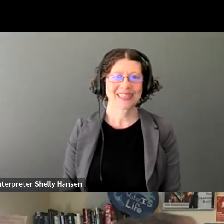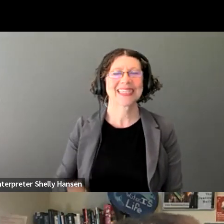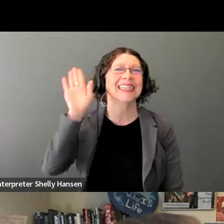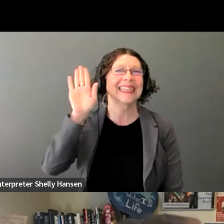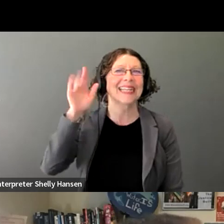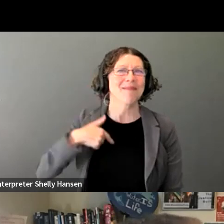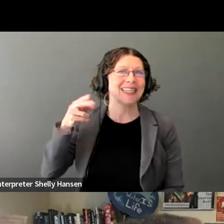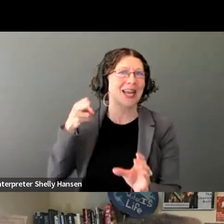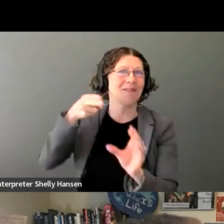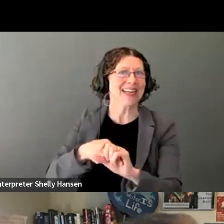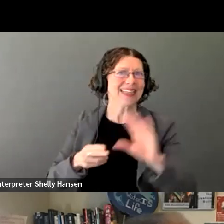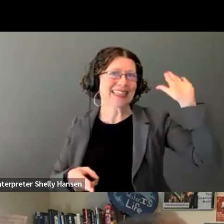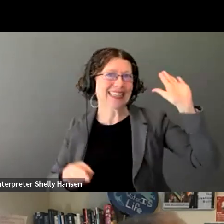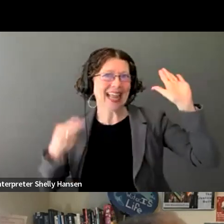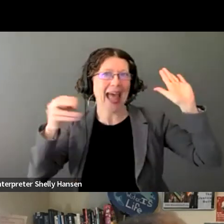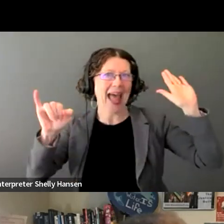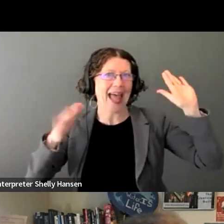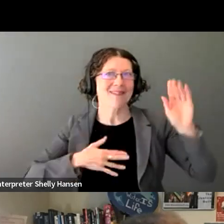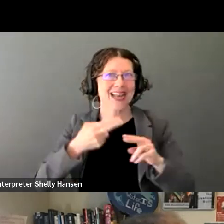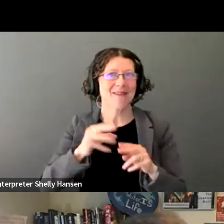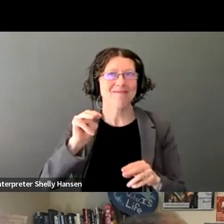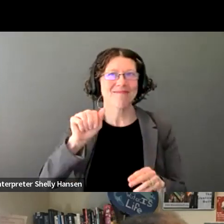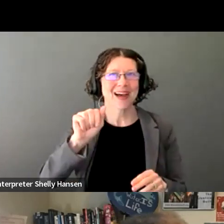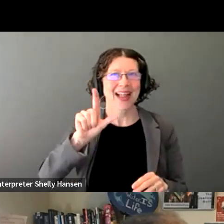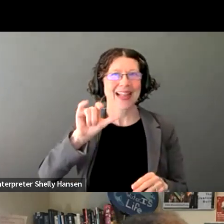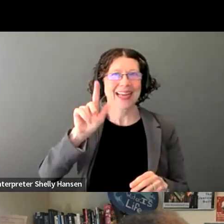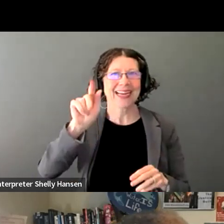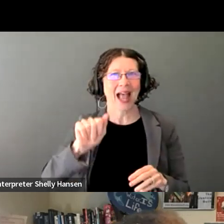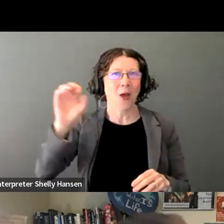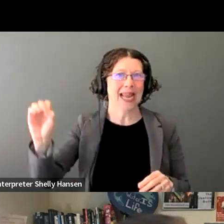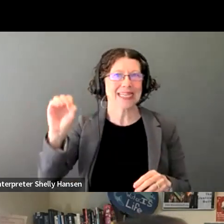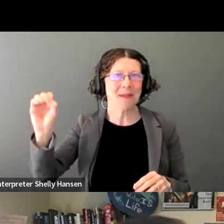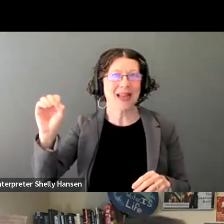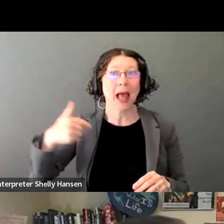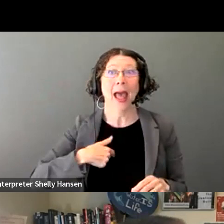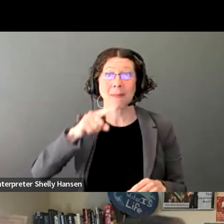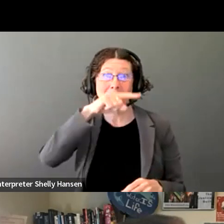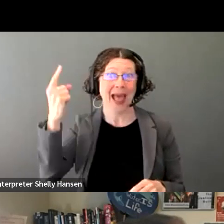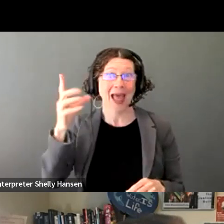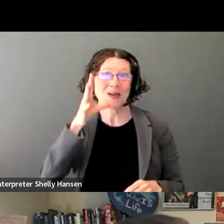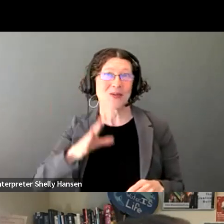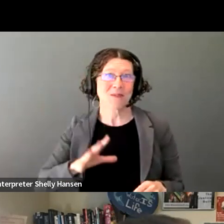Hi I am Malika Oyetimein. I am a black woman in her thirties.